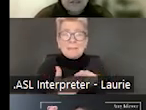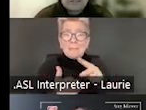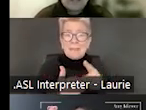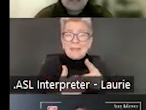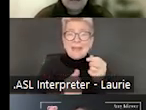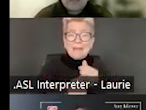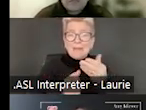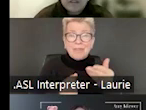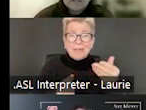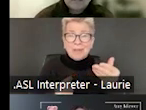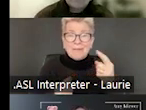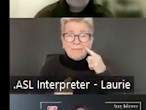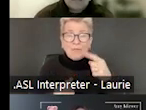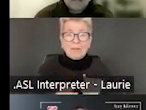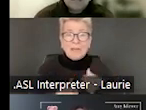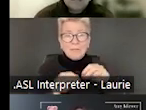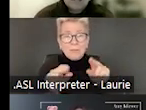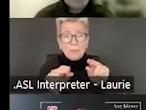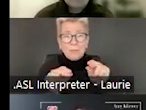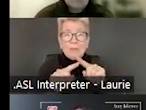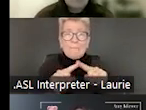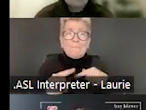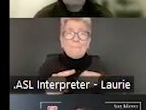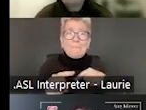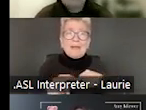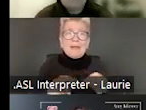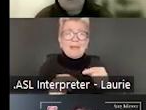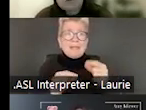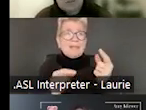currency that provides the means for changing the quality of life we want